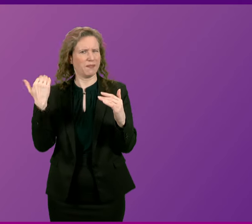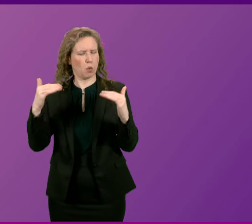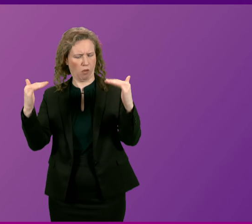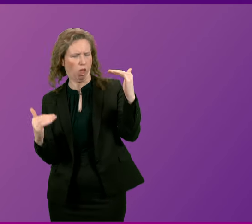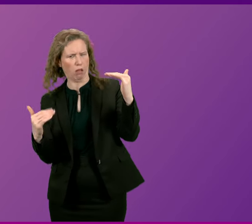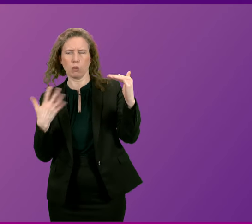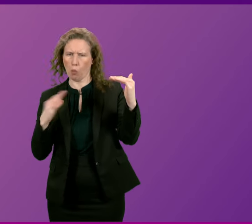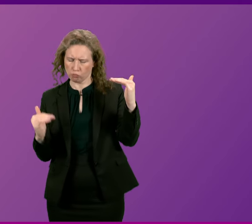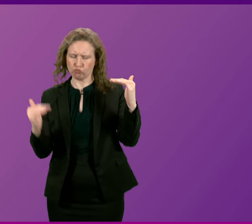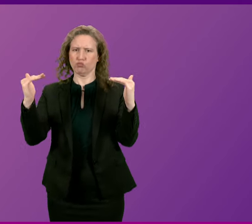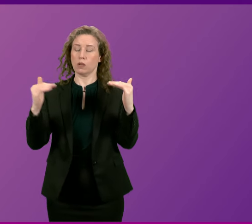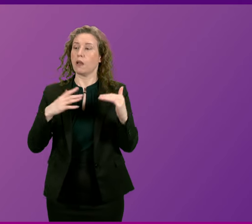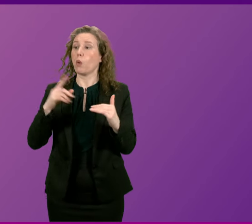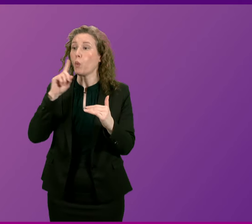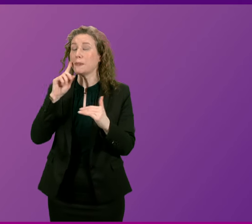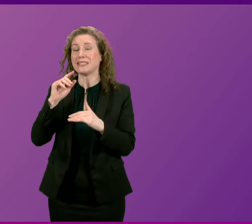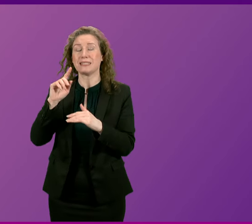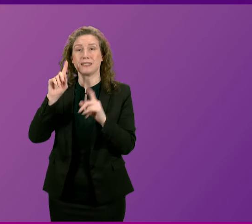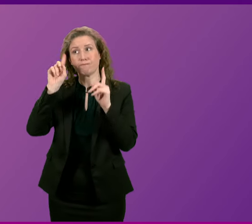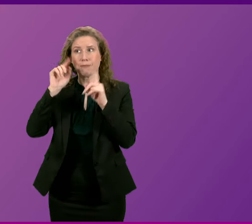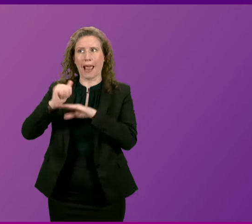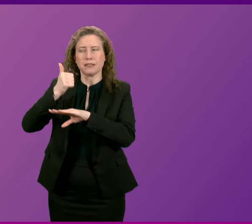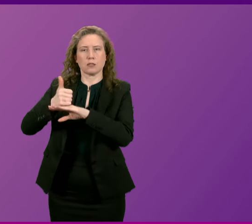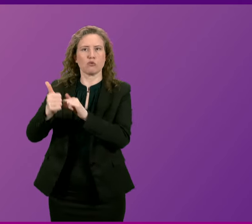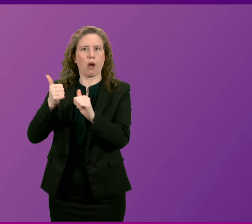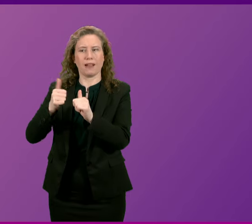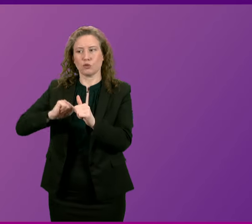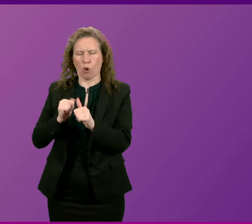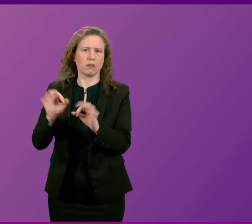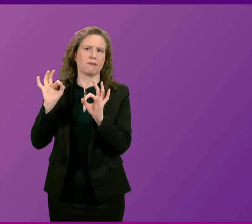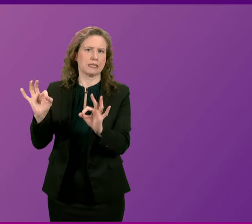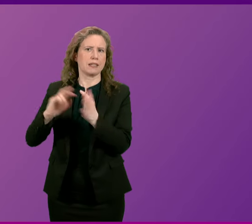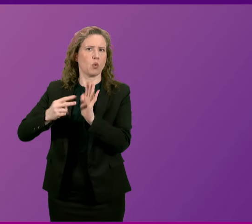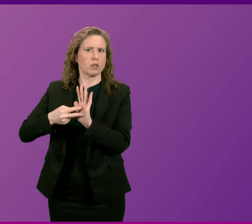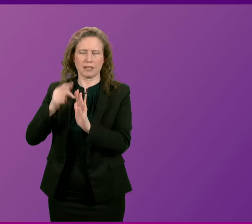Enterprise Scotland, which is a fabulous organisation, to achieve those objectives.